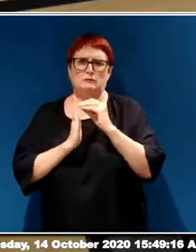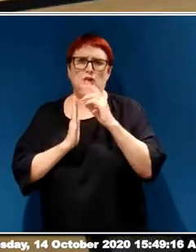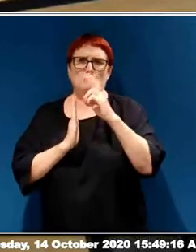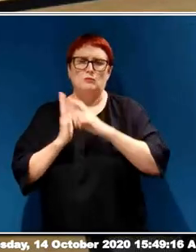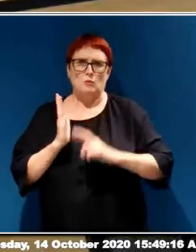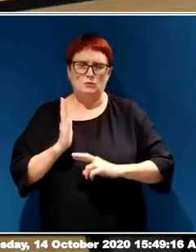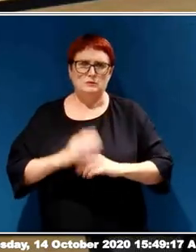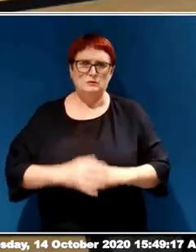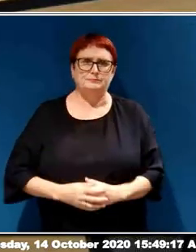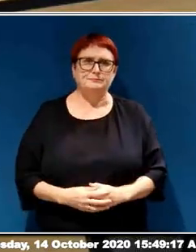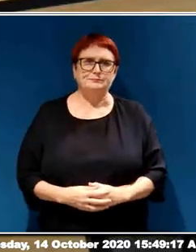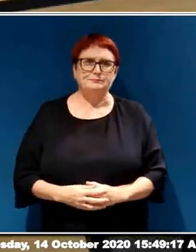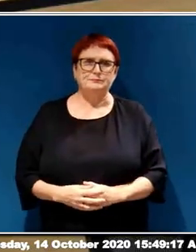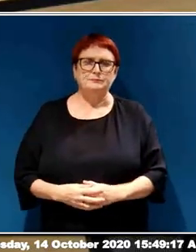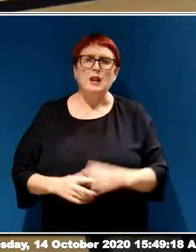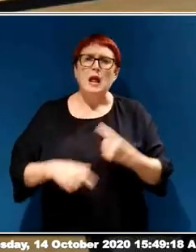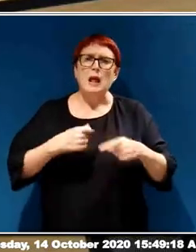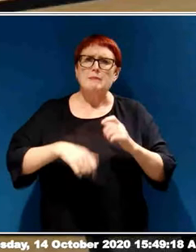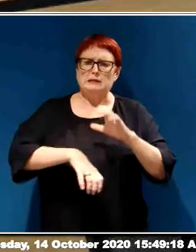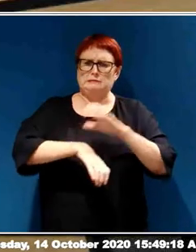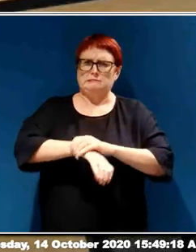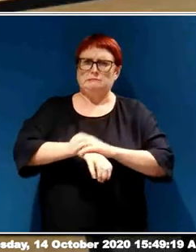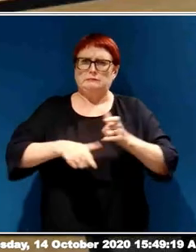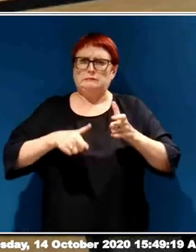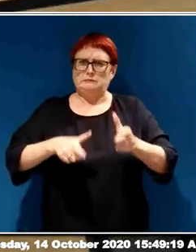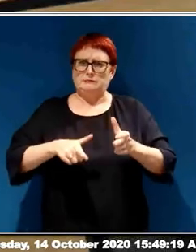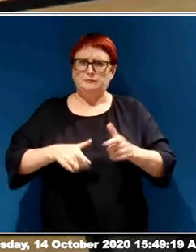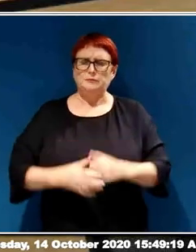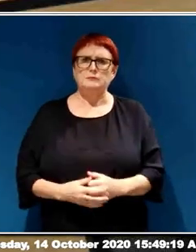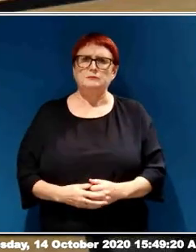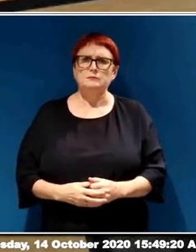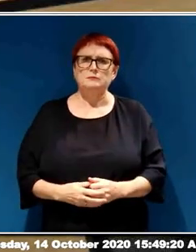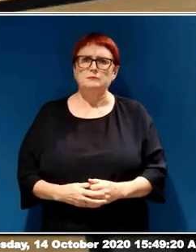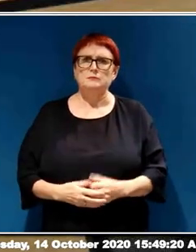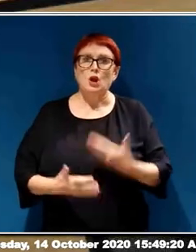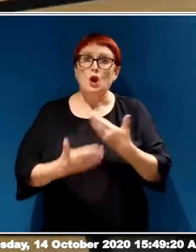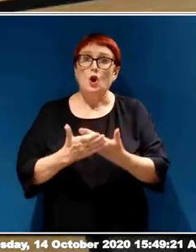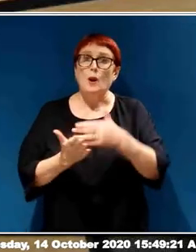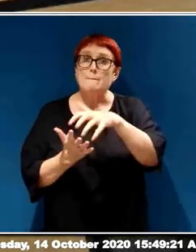And just to orient you to where I'm at, I'm at para 34.